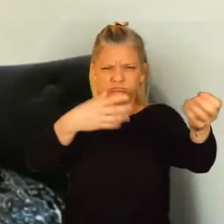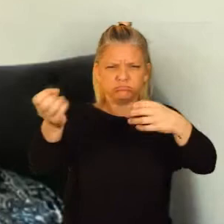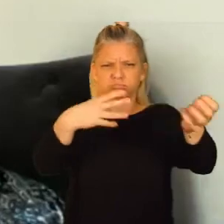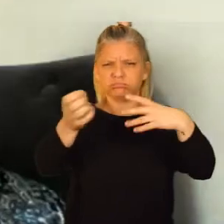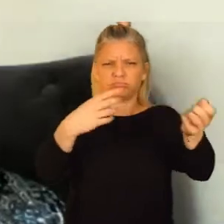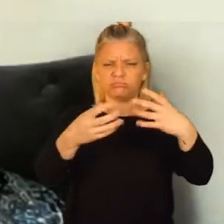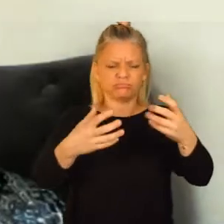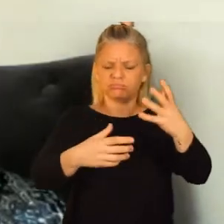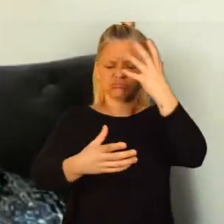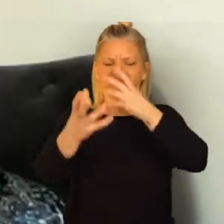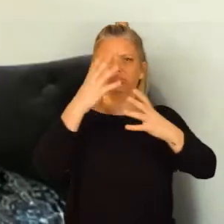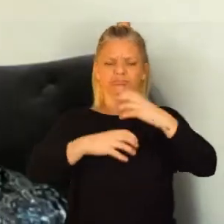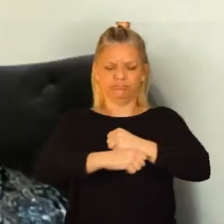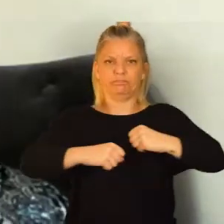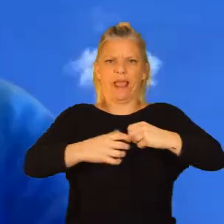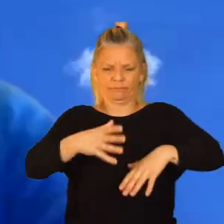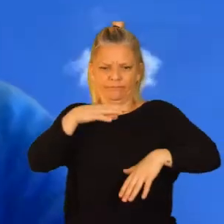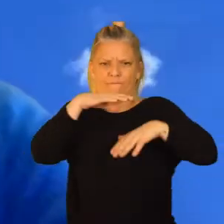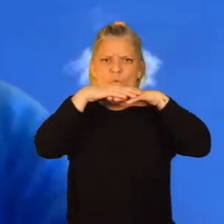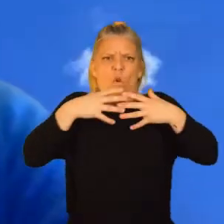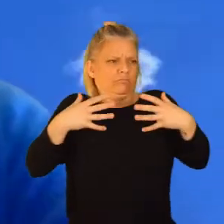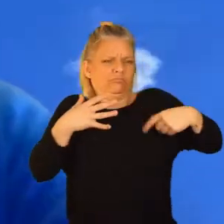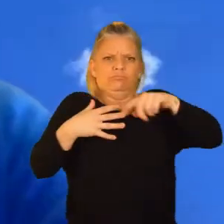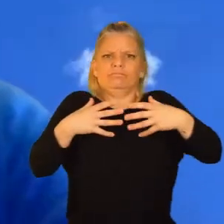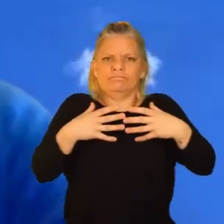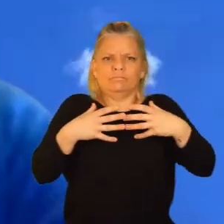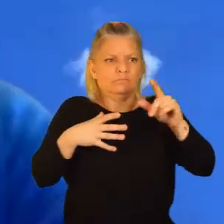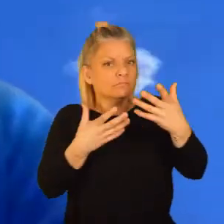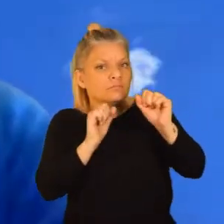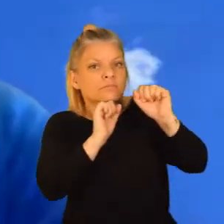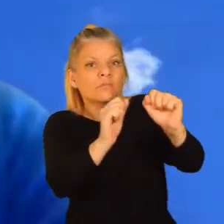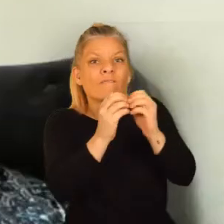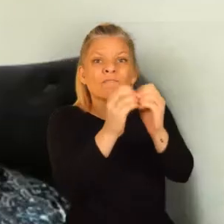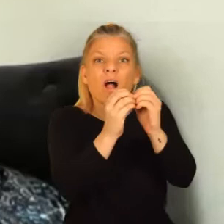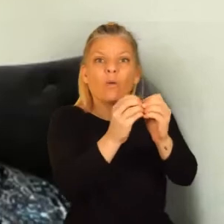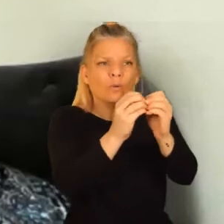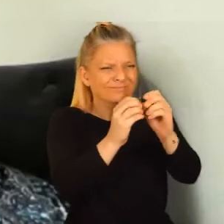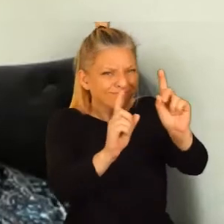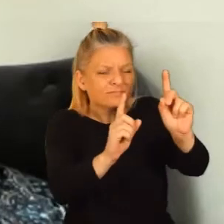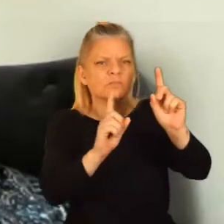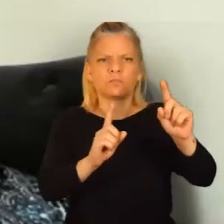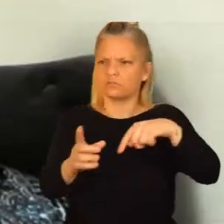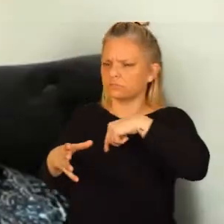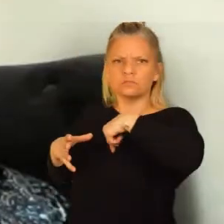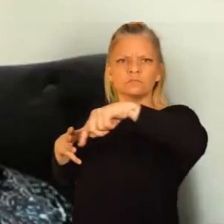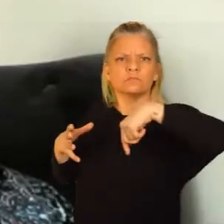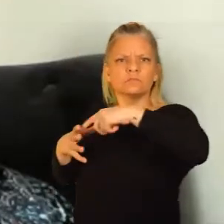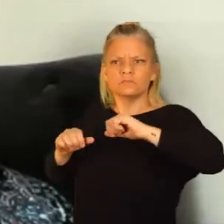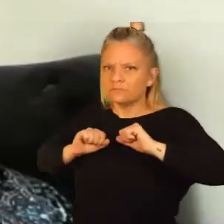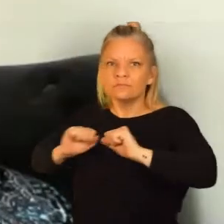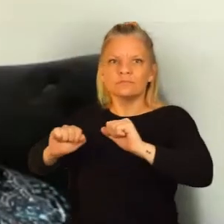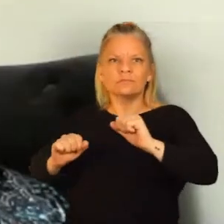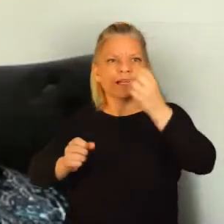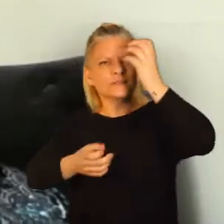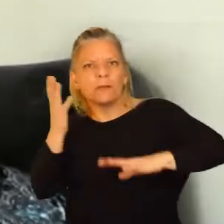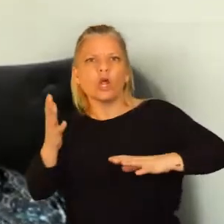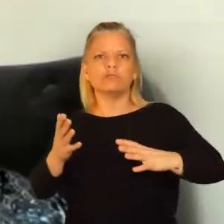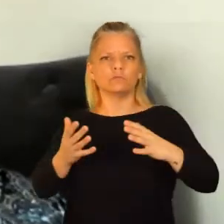they've got their value but many of us have had our experiences um overwritten obscured reframed